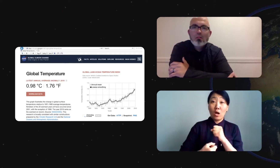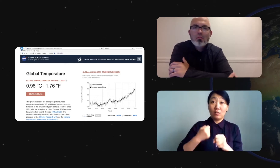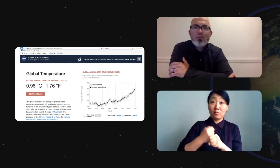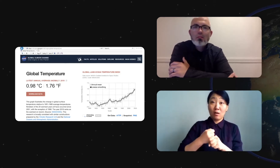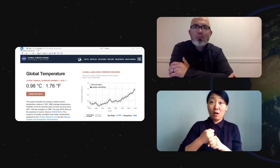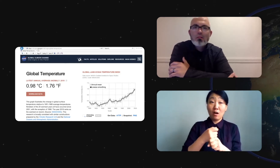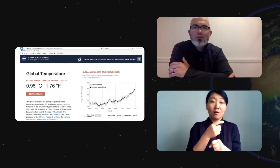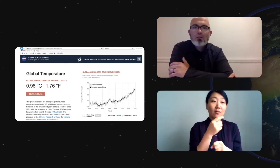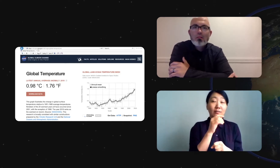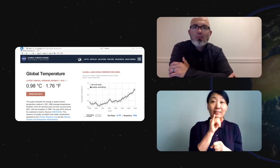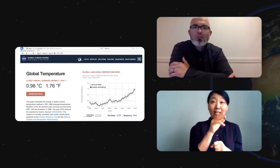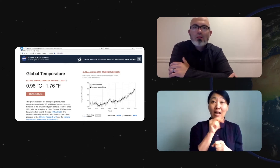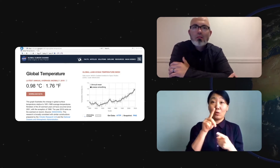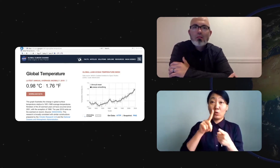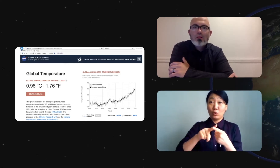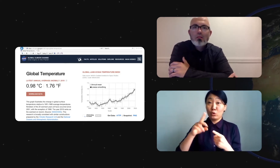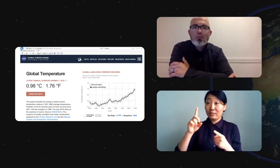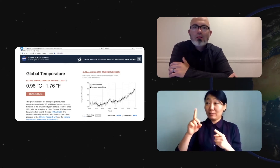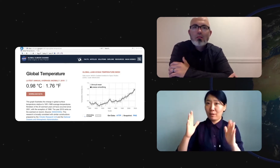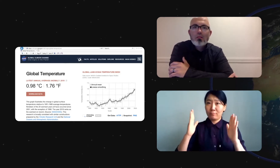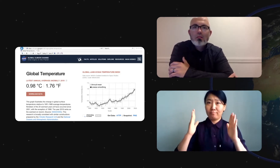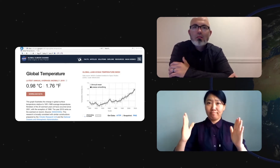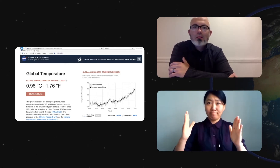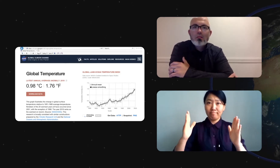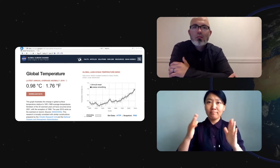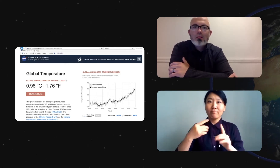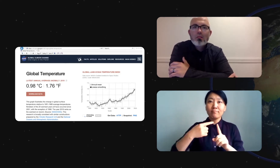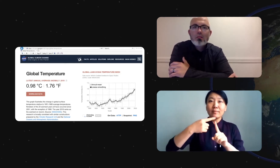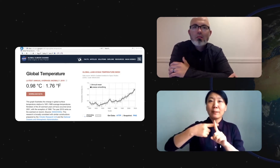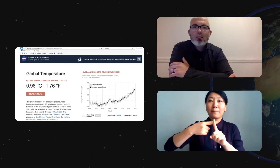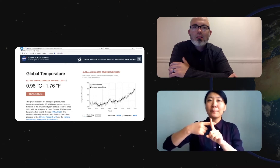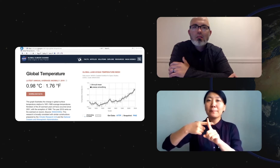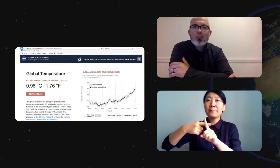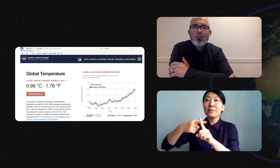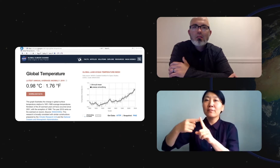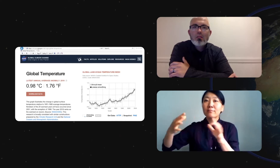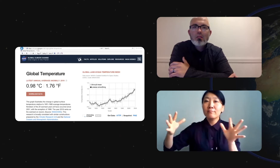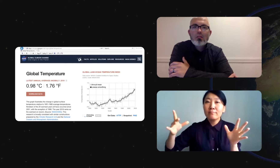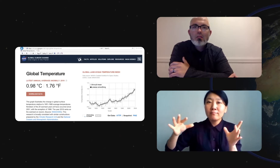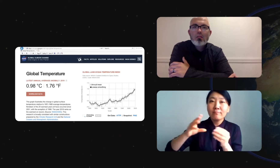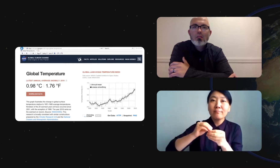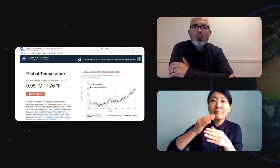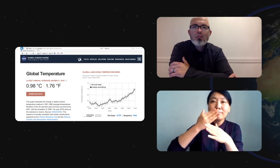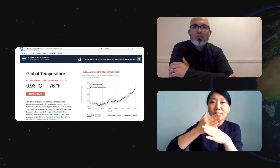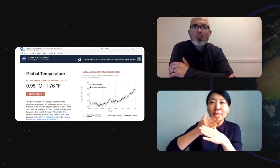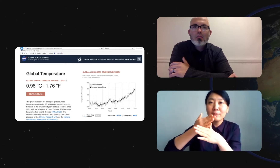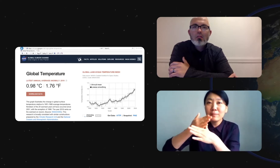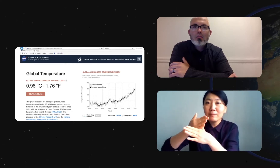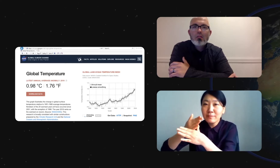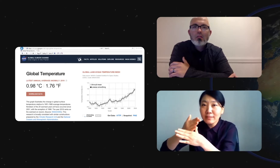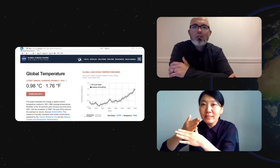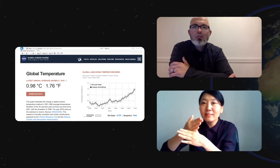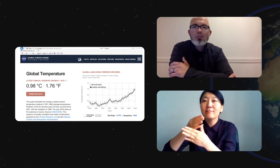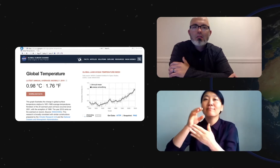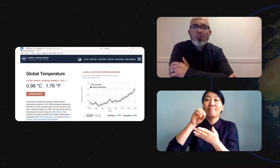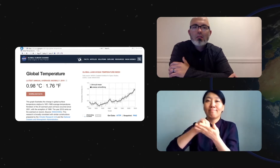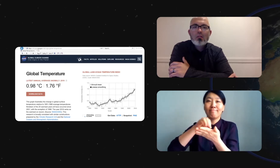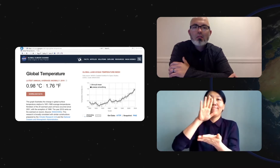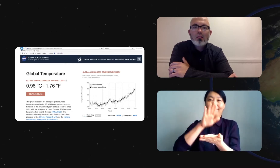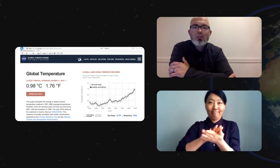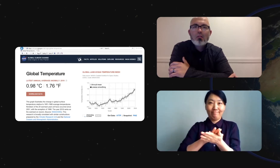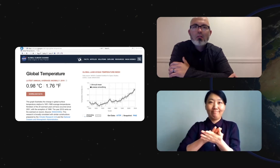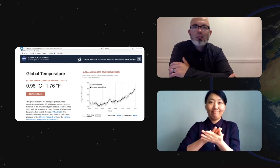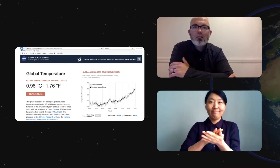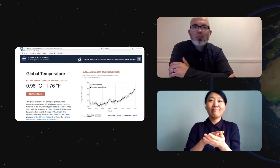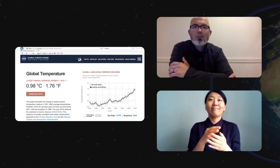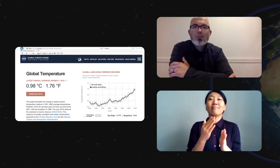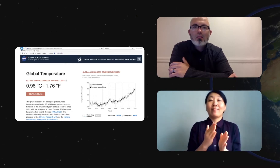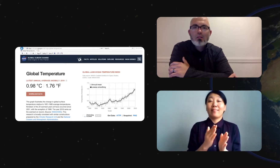So, today, we'll have information from 1800 through 2020 about the temperature of the